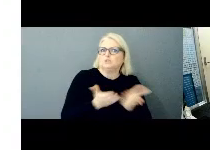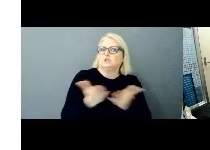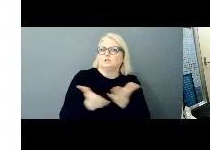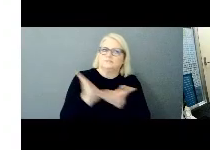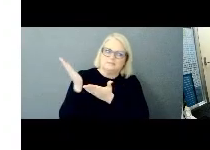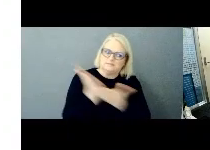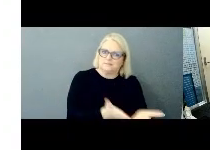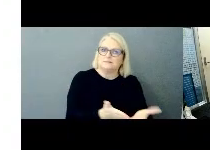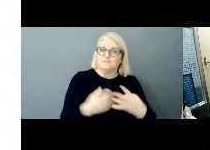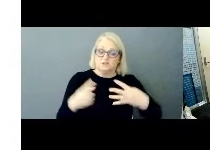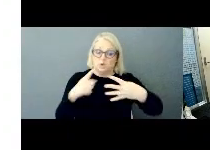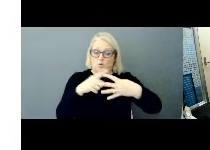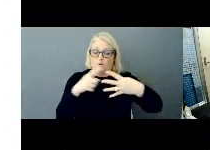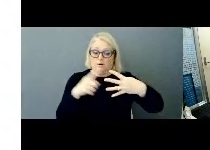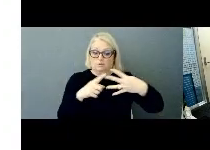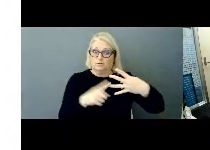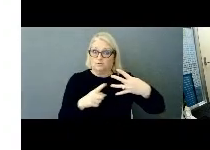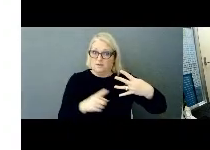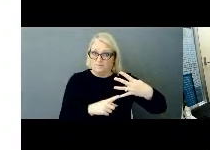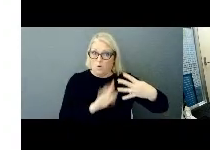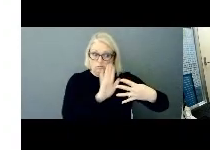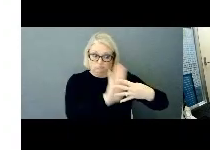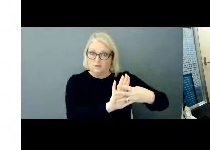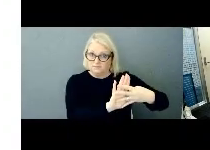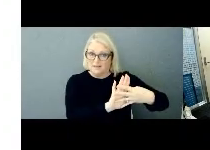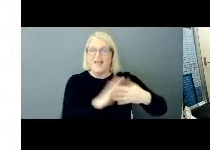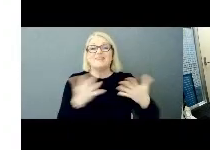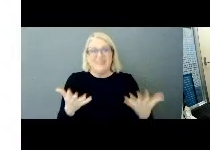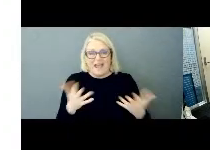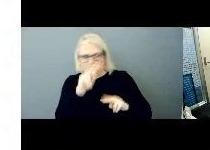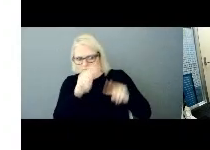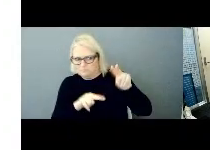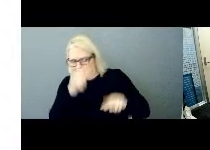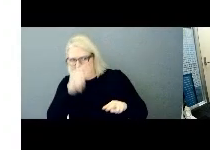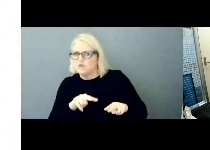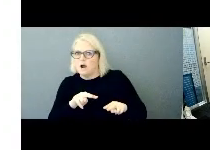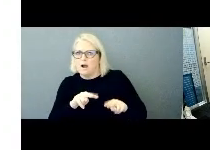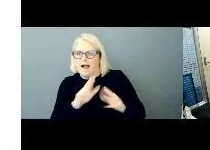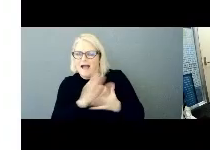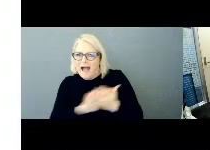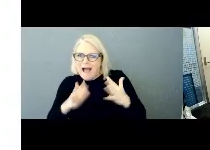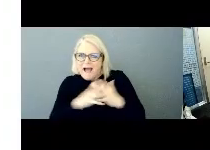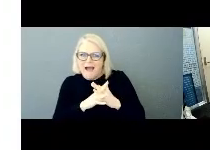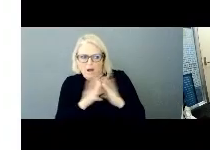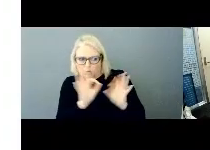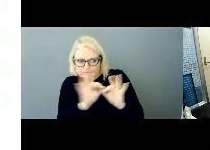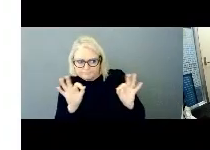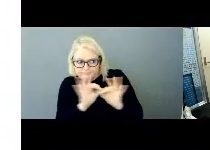then you've got to work out: What are you going to measure? Are you going to measure the direct outcomes for individuals